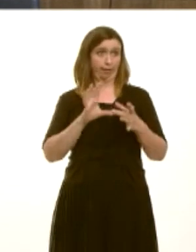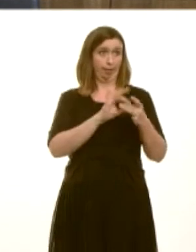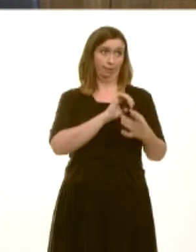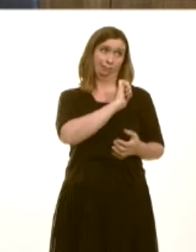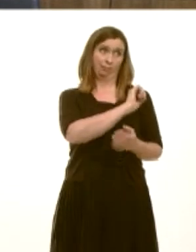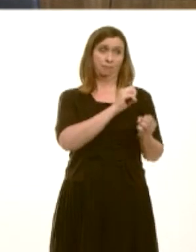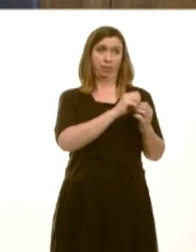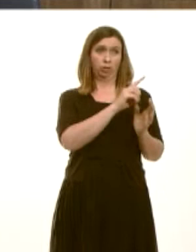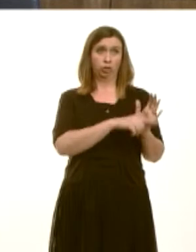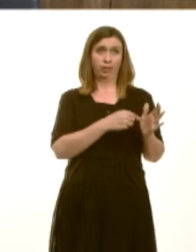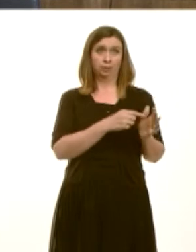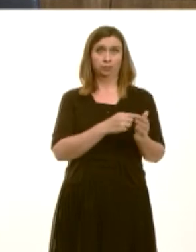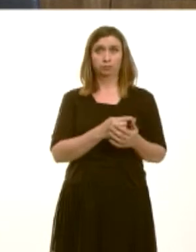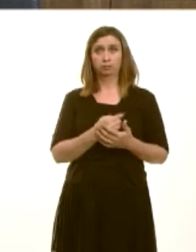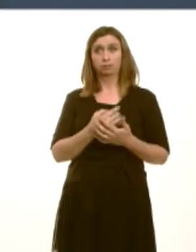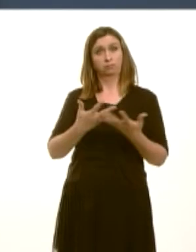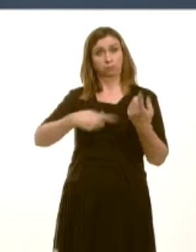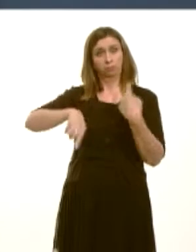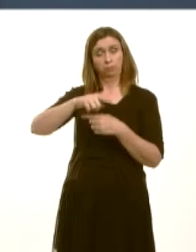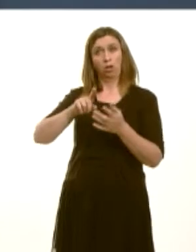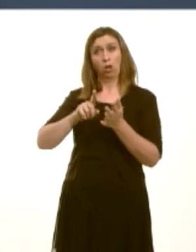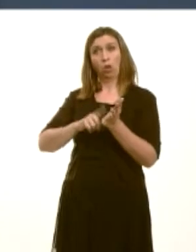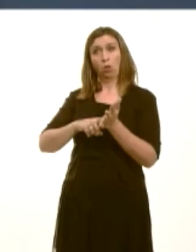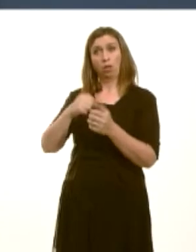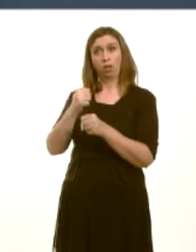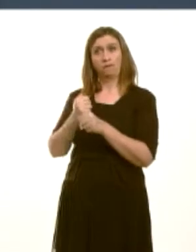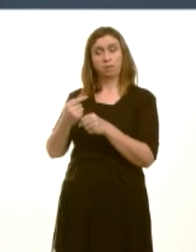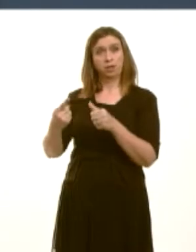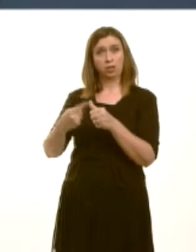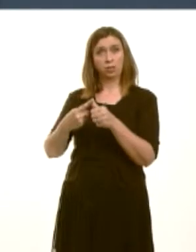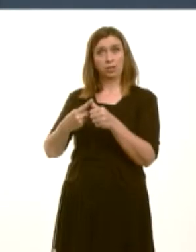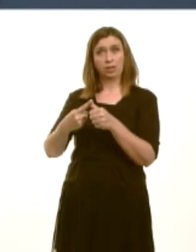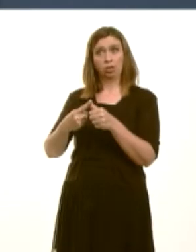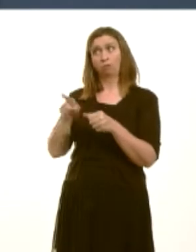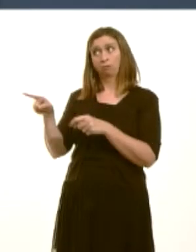us will have read reports from the Local Government Association across the border warning of a